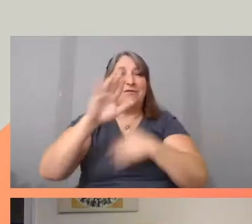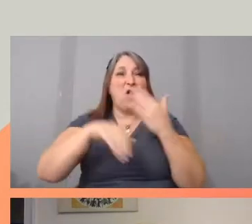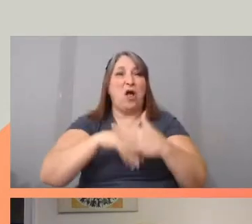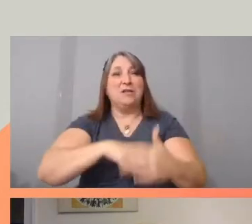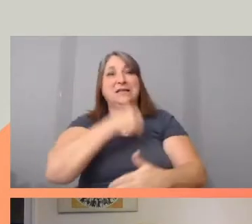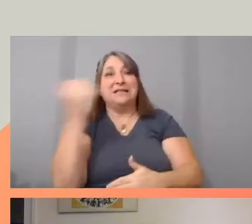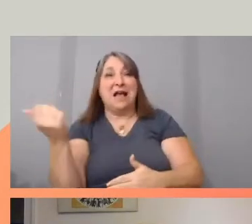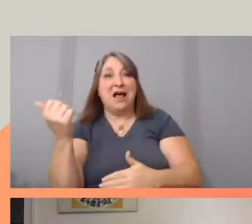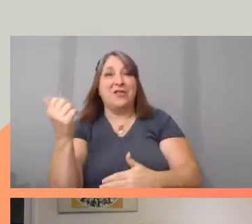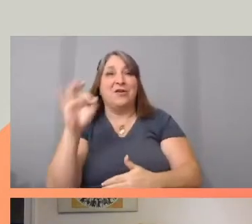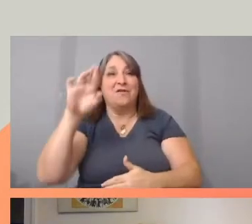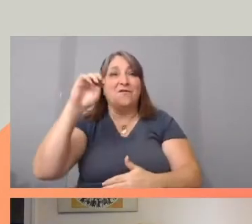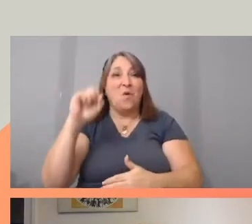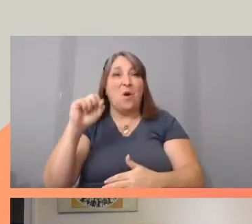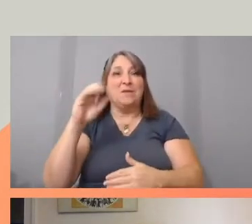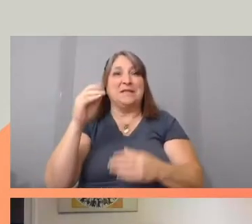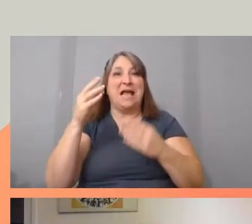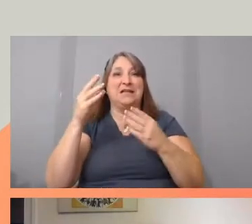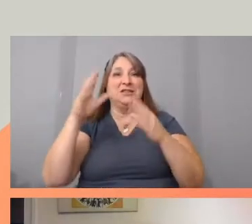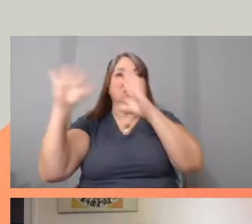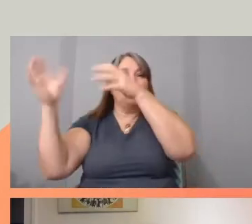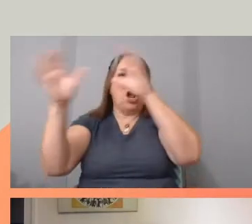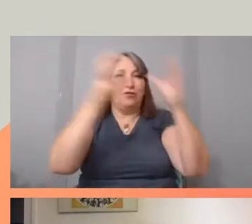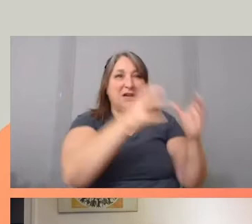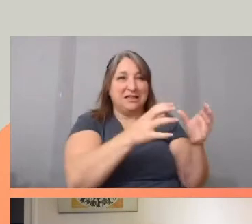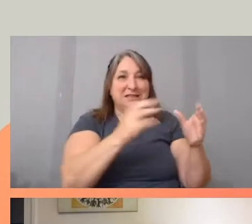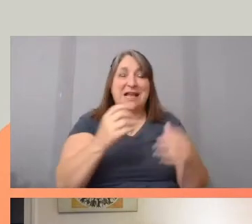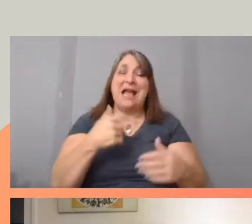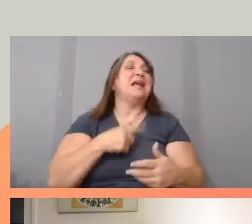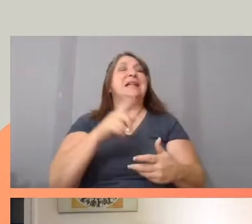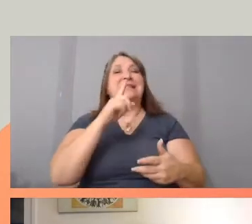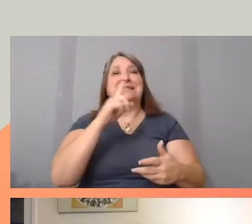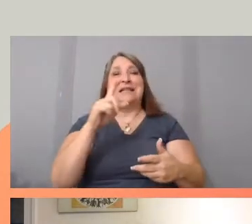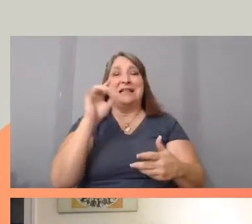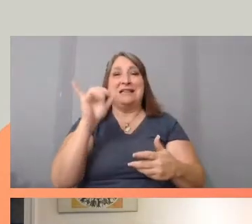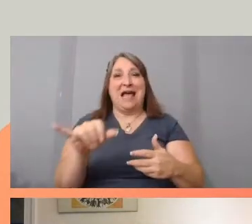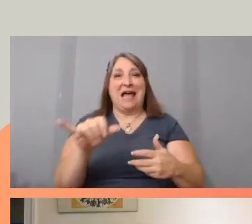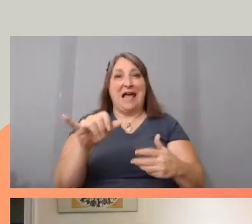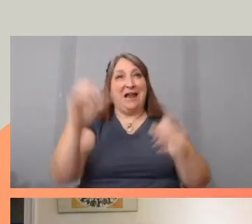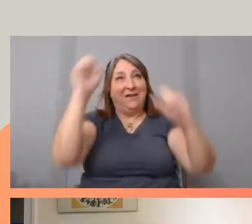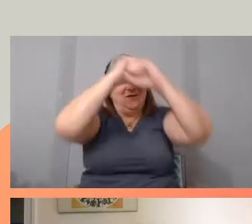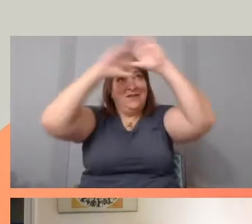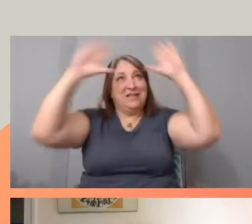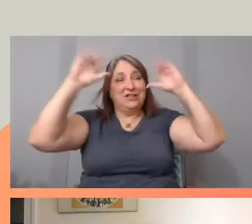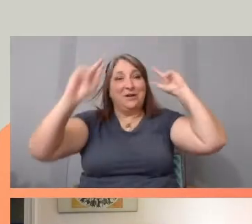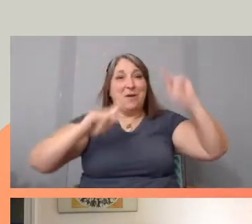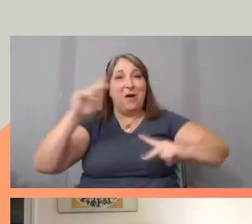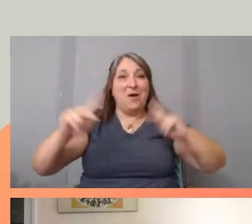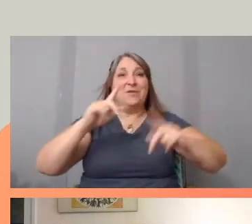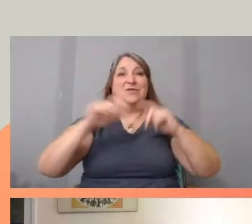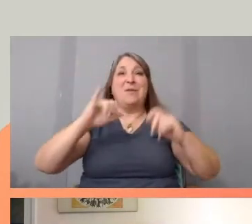for all these other like forms and genres. And, it's taken the vision of folks like at American Masters and Raney Aronson